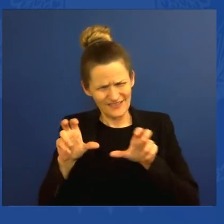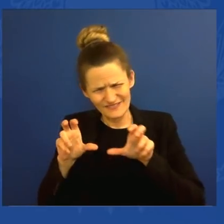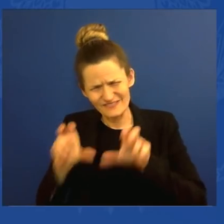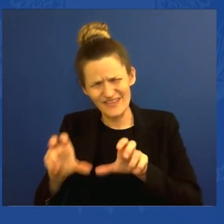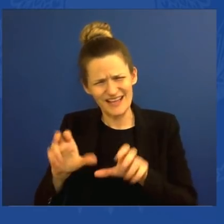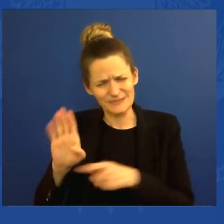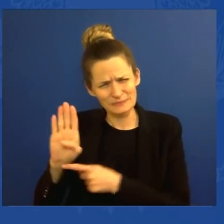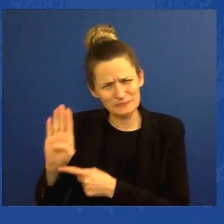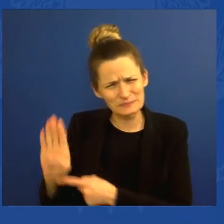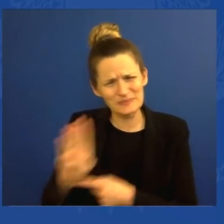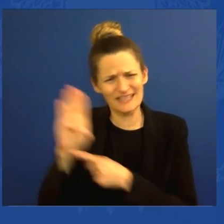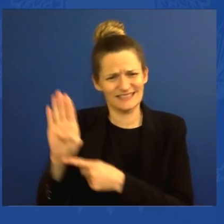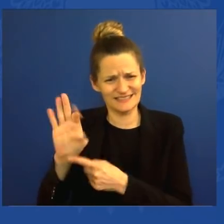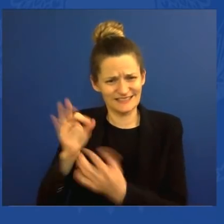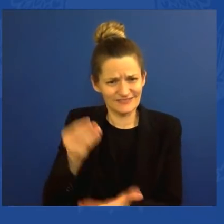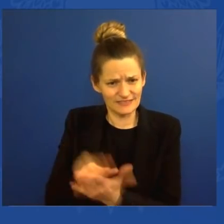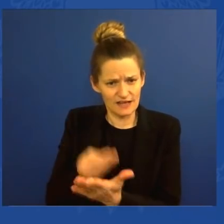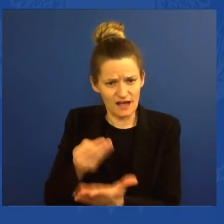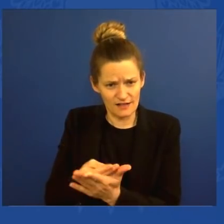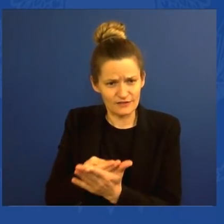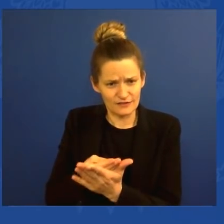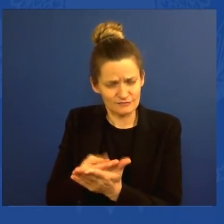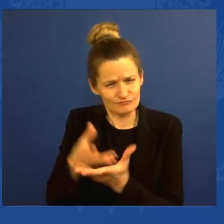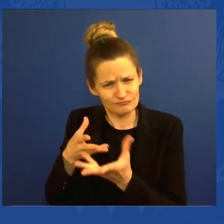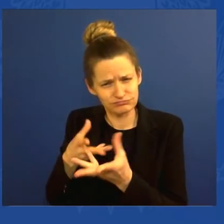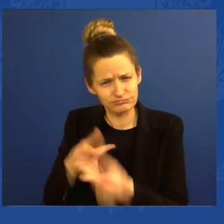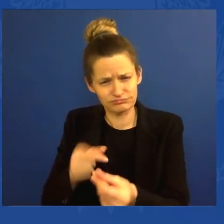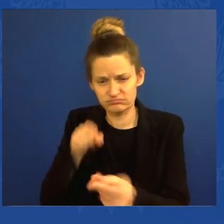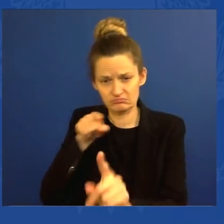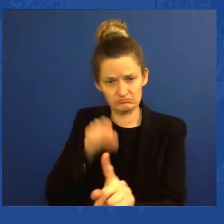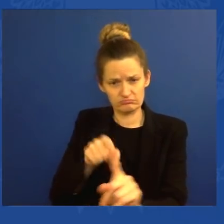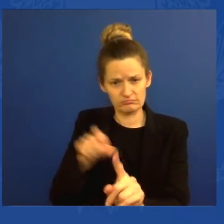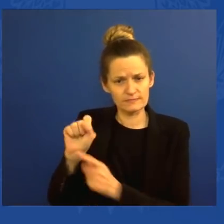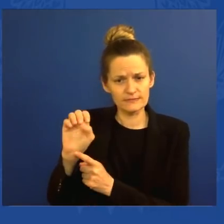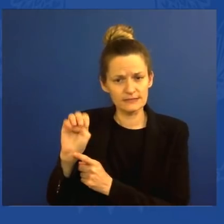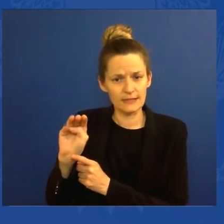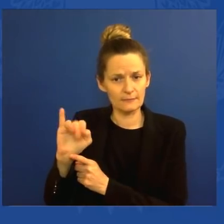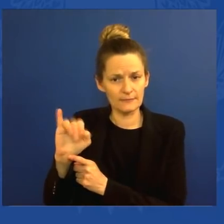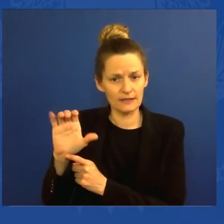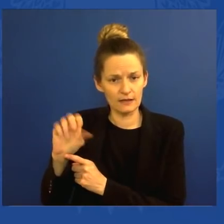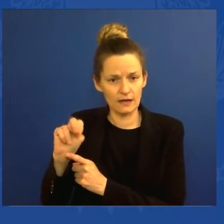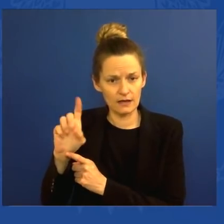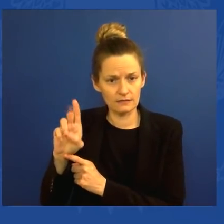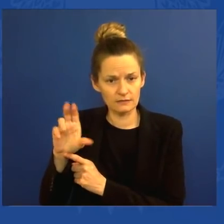And Dr. Choi, the CEO of Samsung, is also on the screen. Thank you for being here.